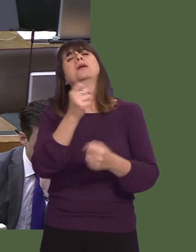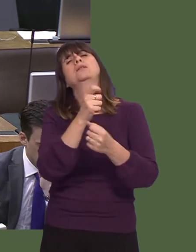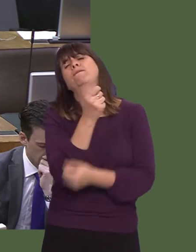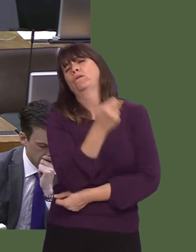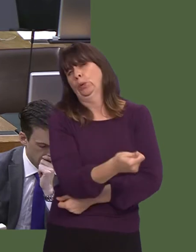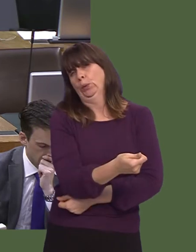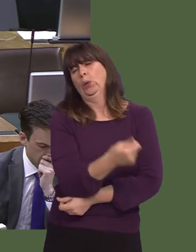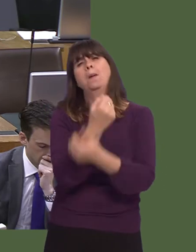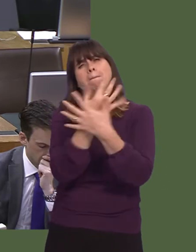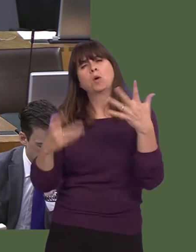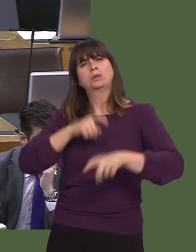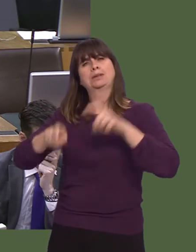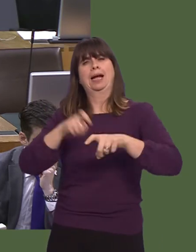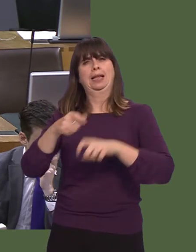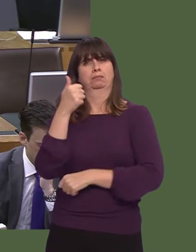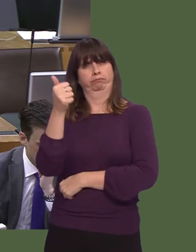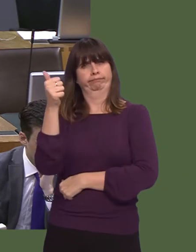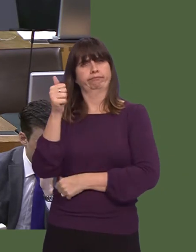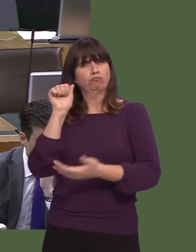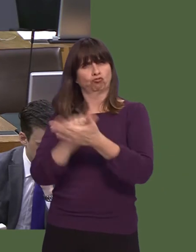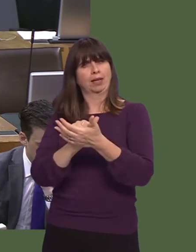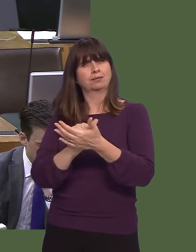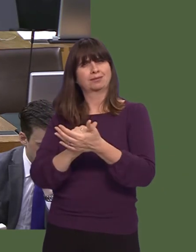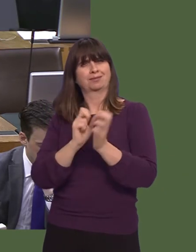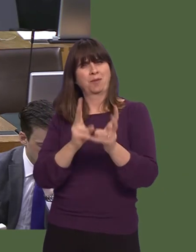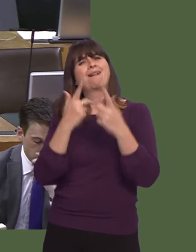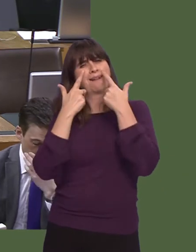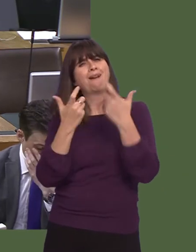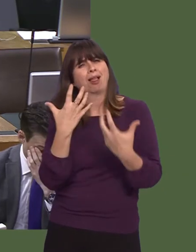So, I think what is hugely important is that we continue to emphasise that for cyclists'